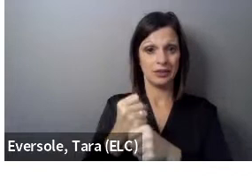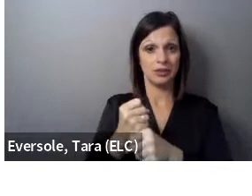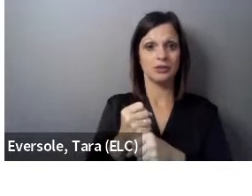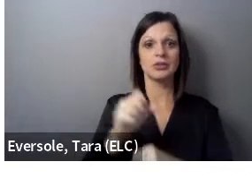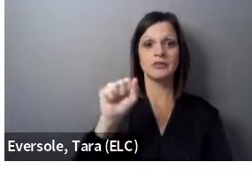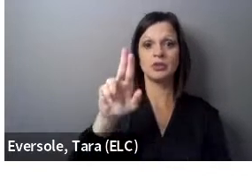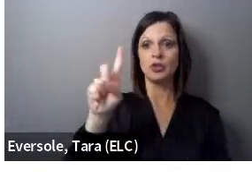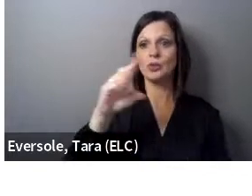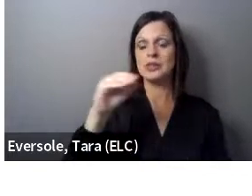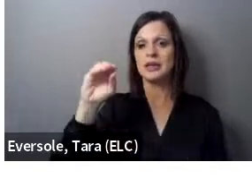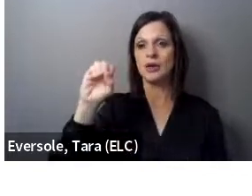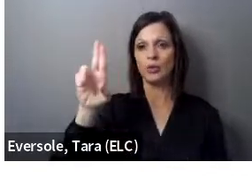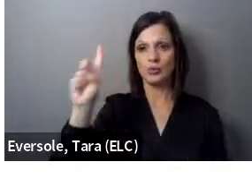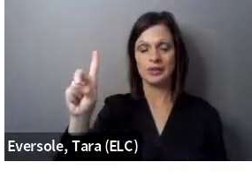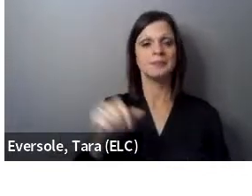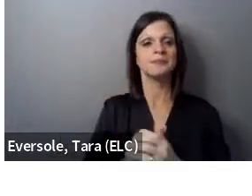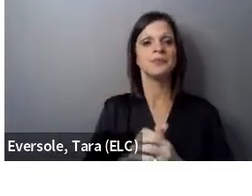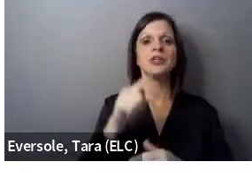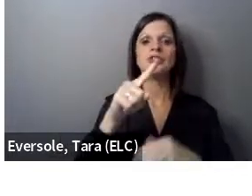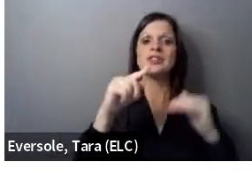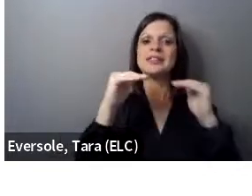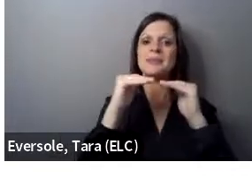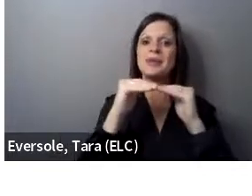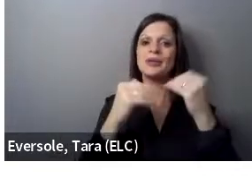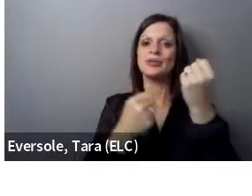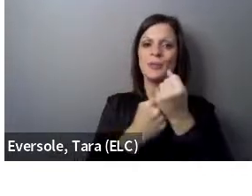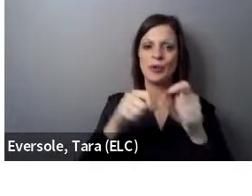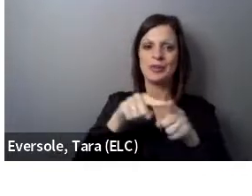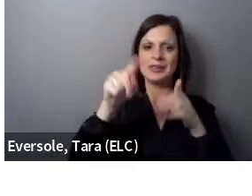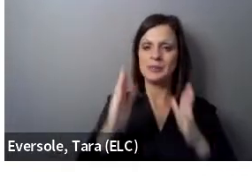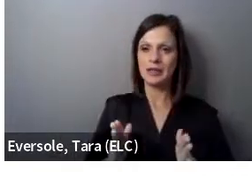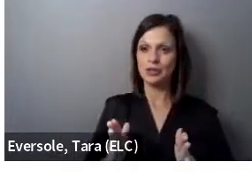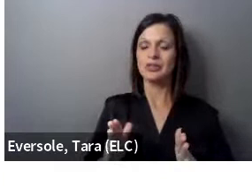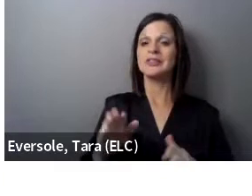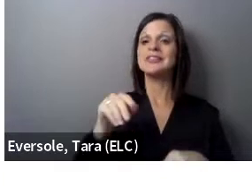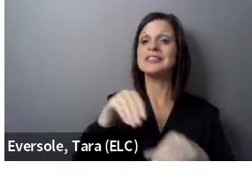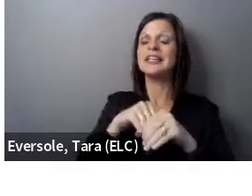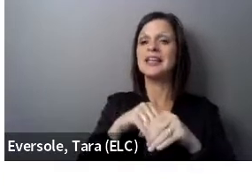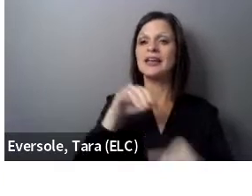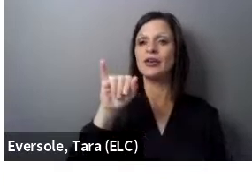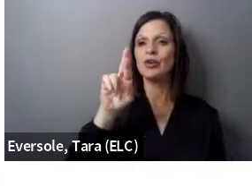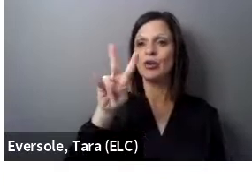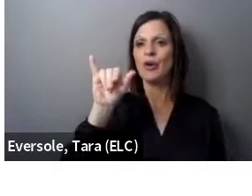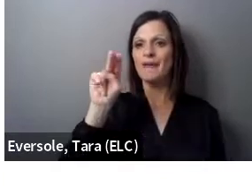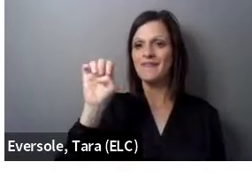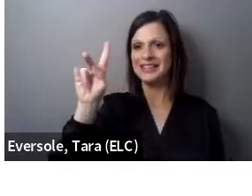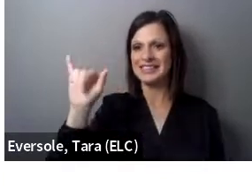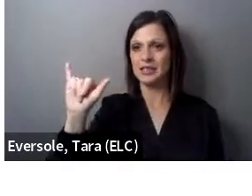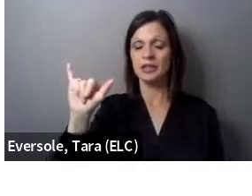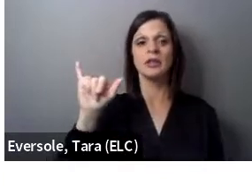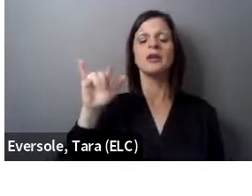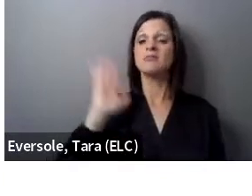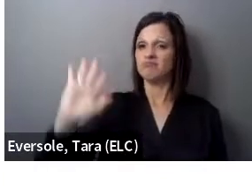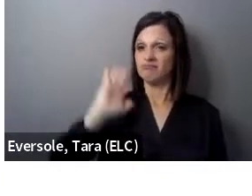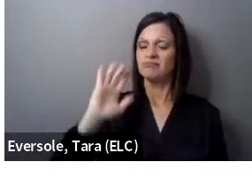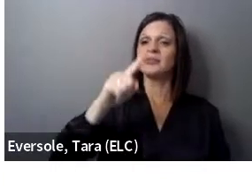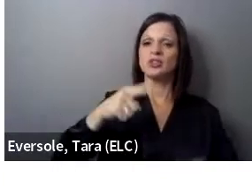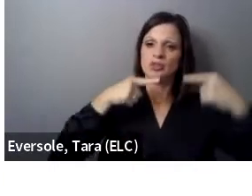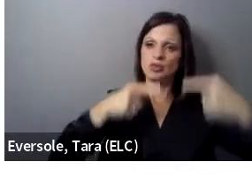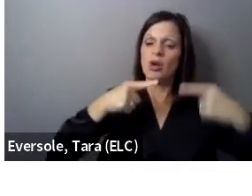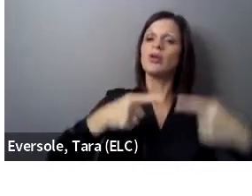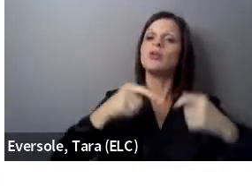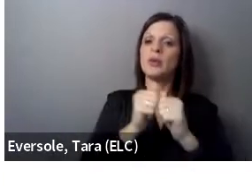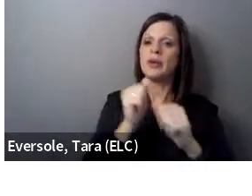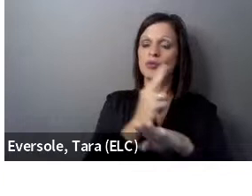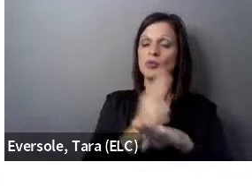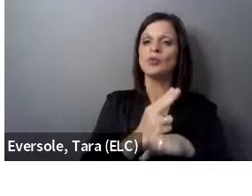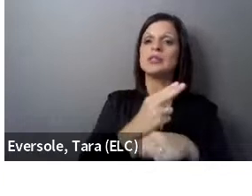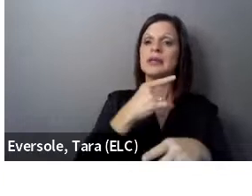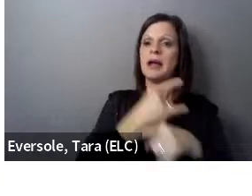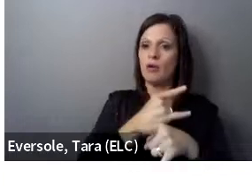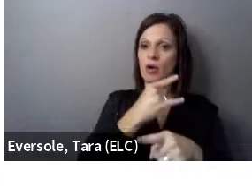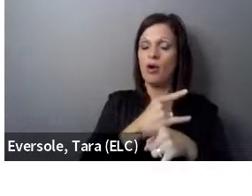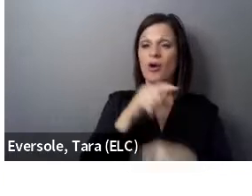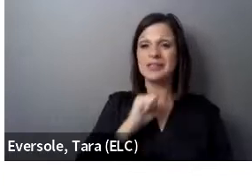Who is a survivor of substance use disorder particular opioid use disorder. She is a peer support specialist at Mercy health